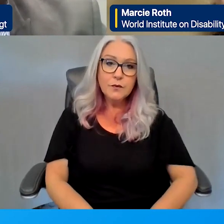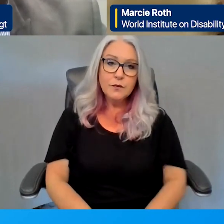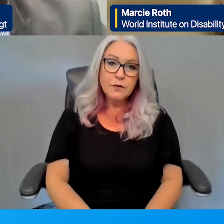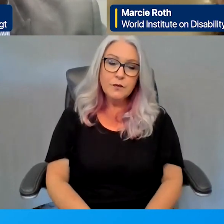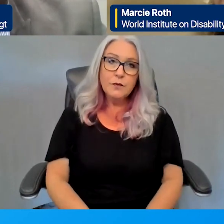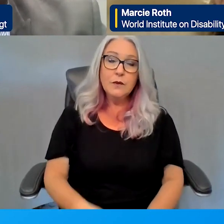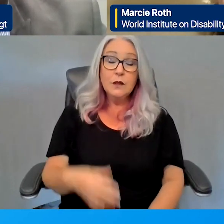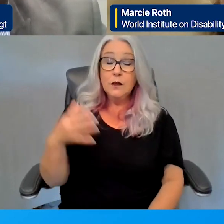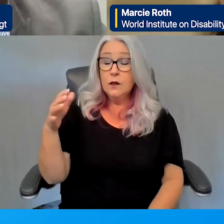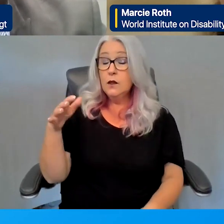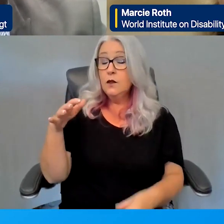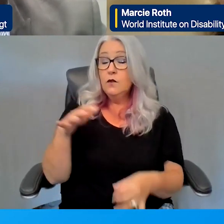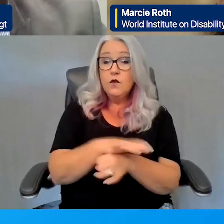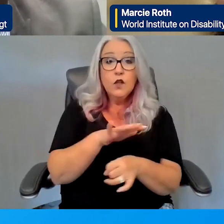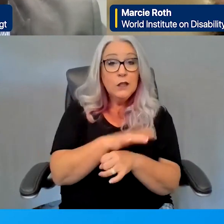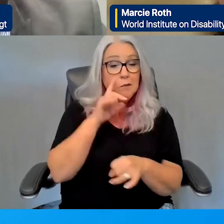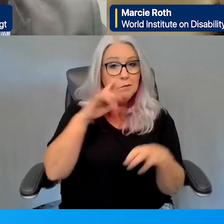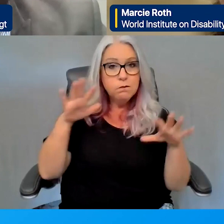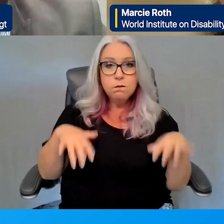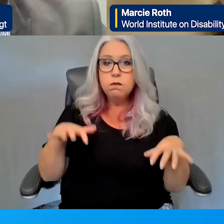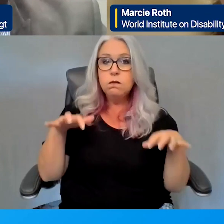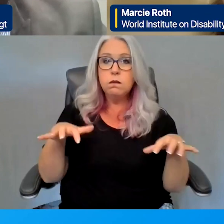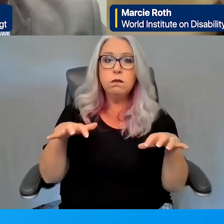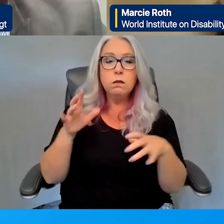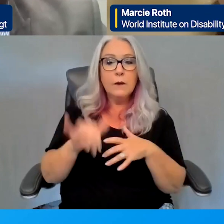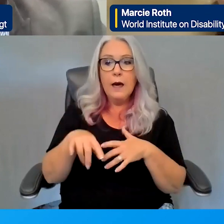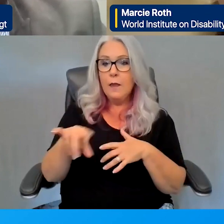shocking to me that the Federal Government is doing virtually